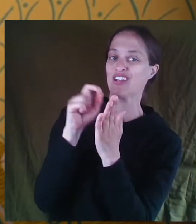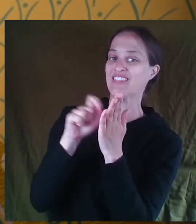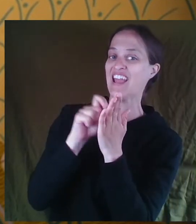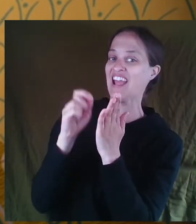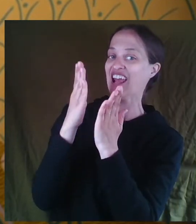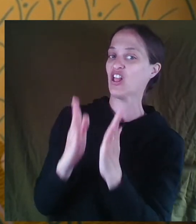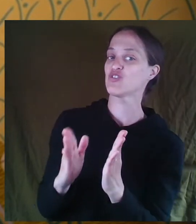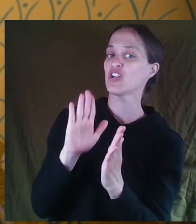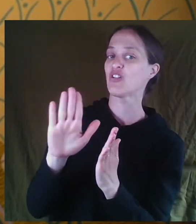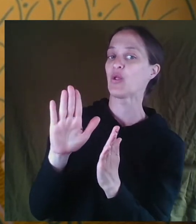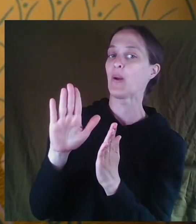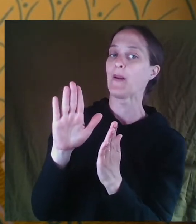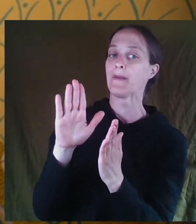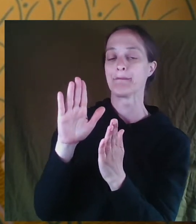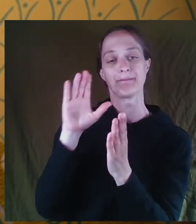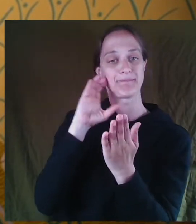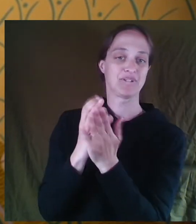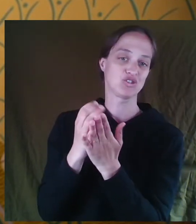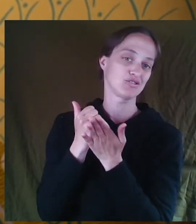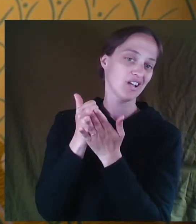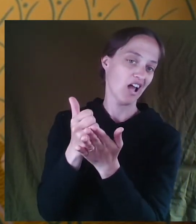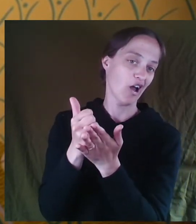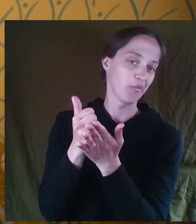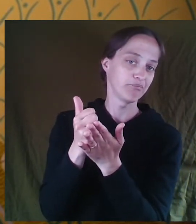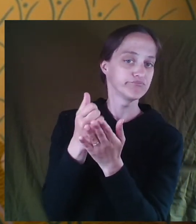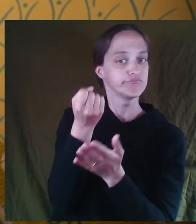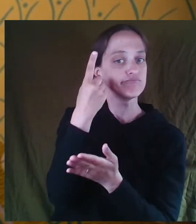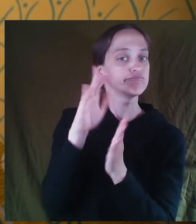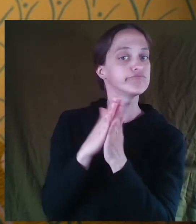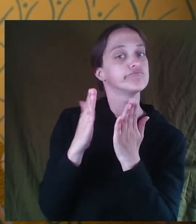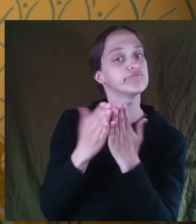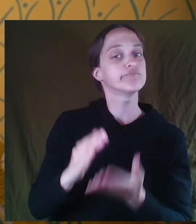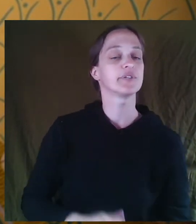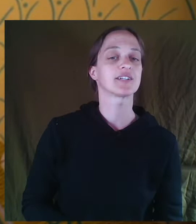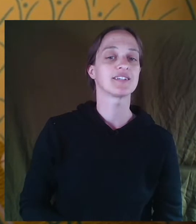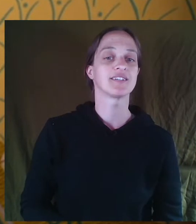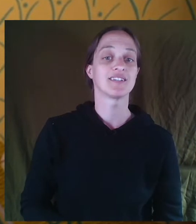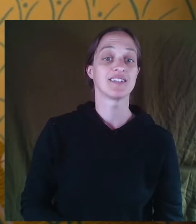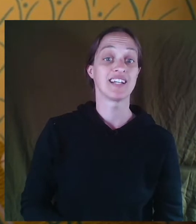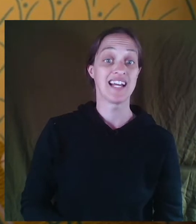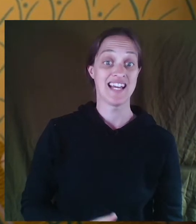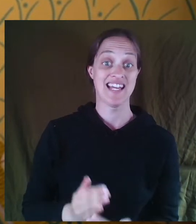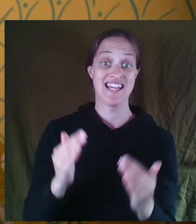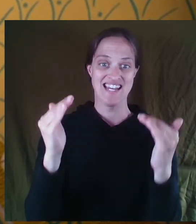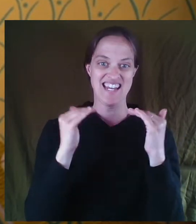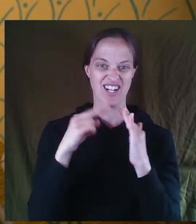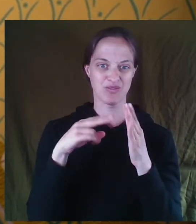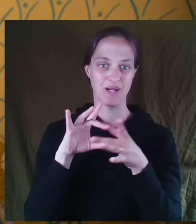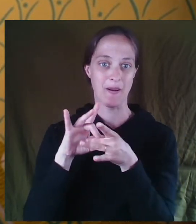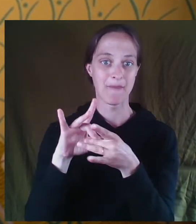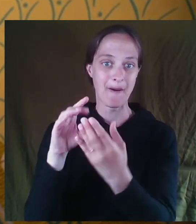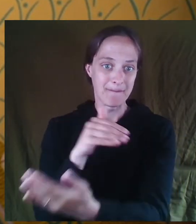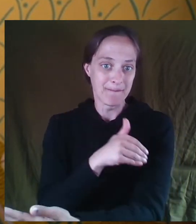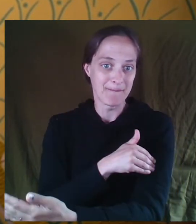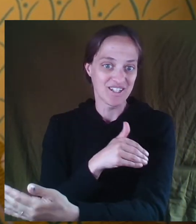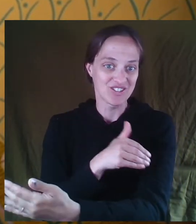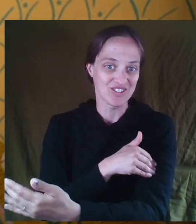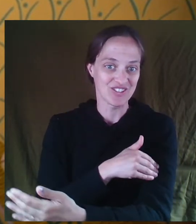but also use the illustrator's pictures to help guide you. The next part that we're going to read is all about muscles.